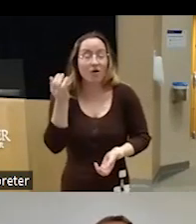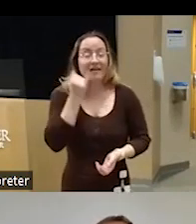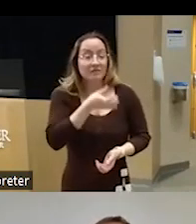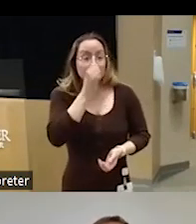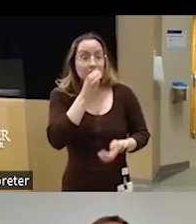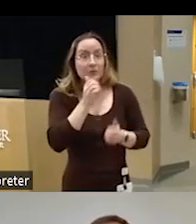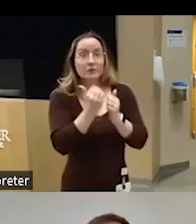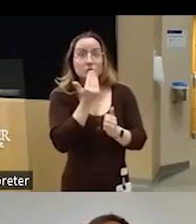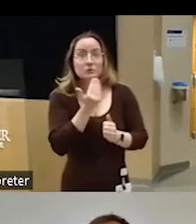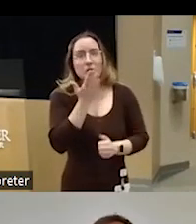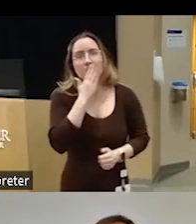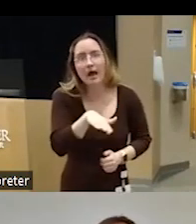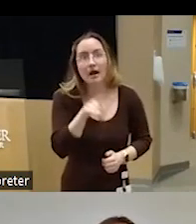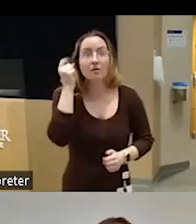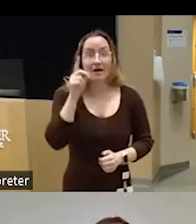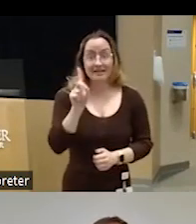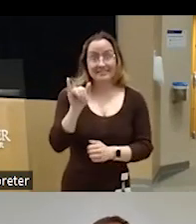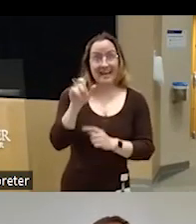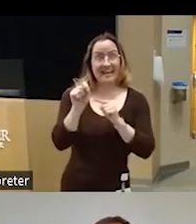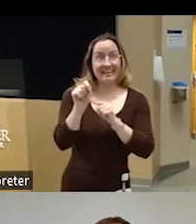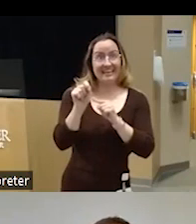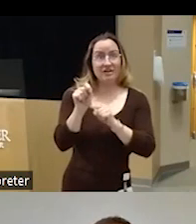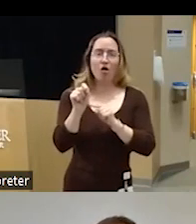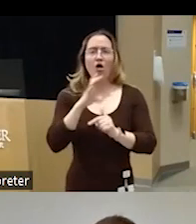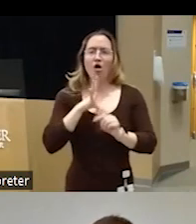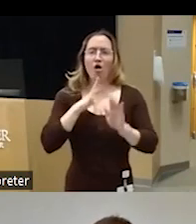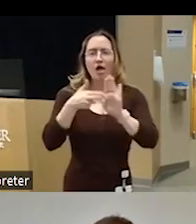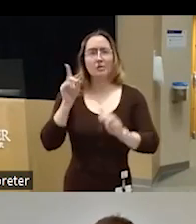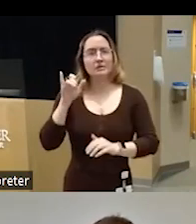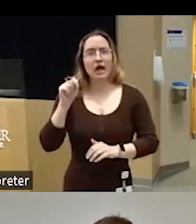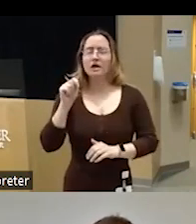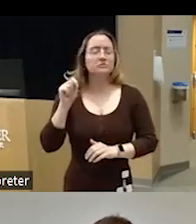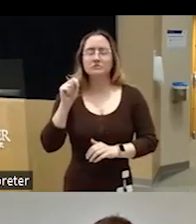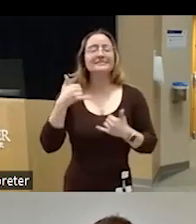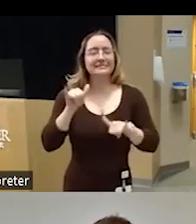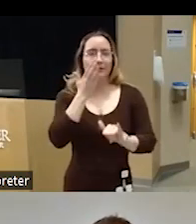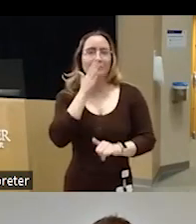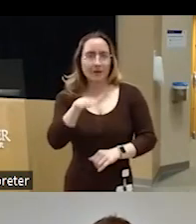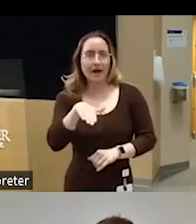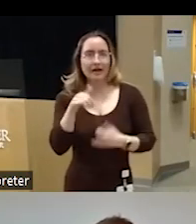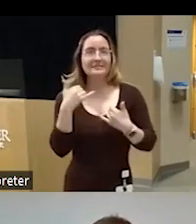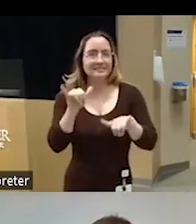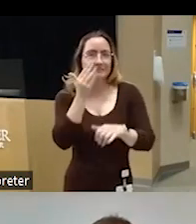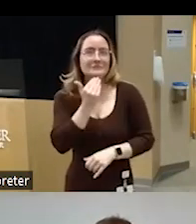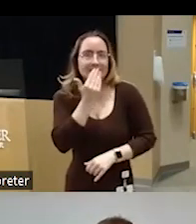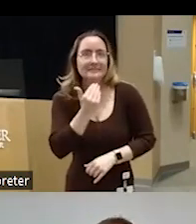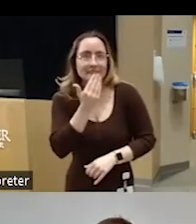diet drinks are bad because they're sweet and sweetness means to the brain since millions of years. There's